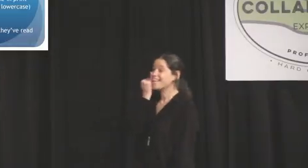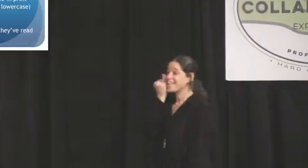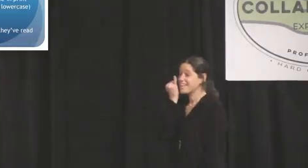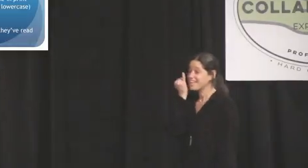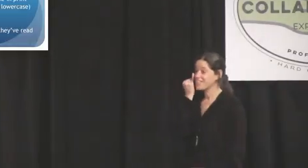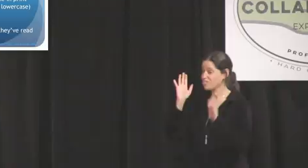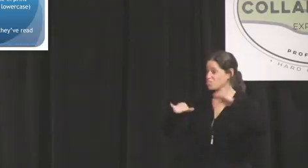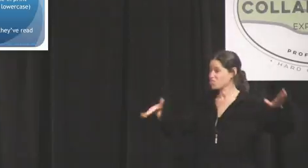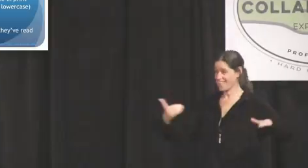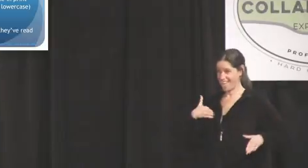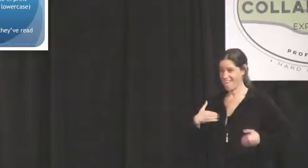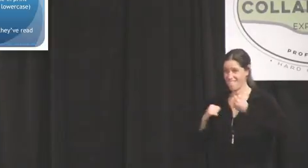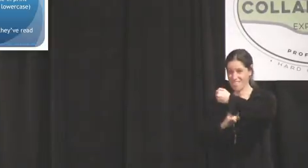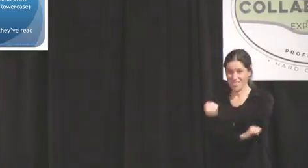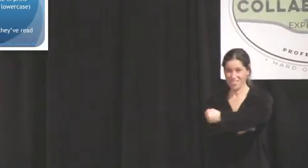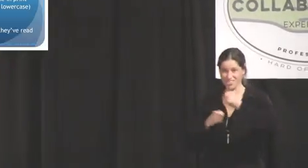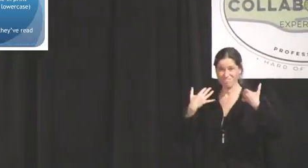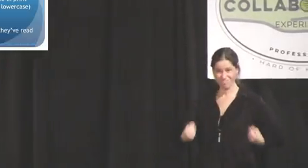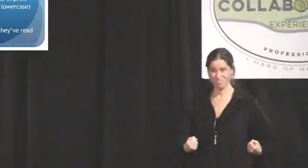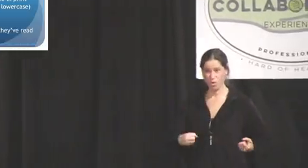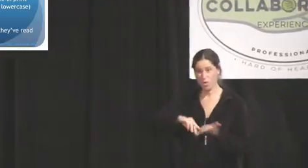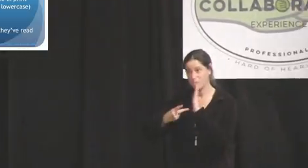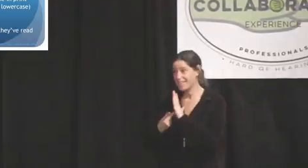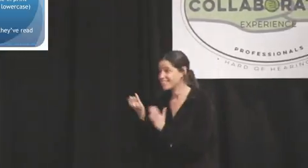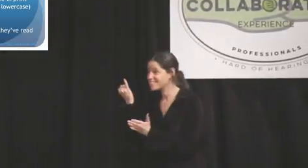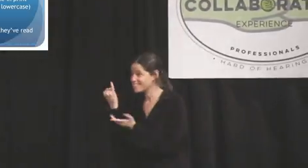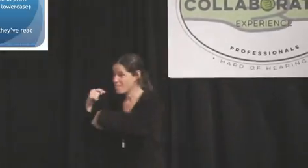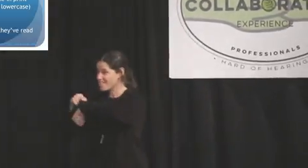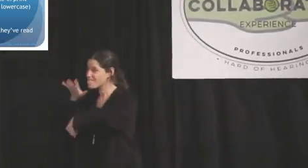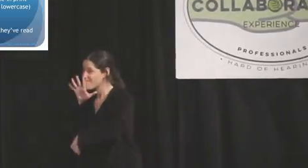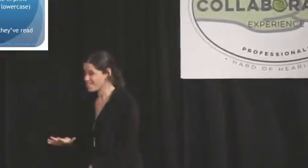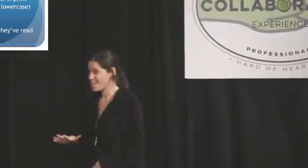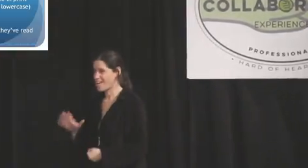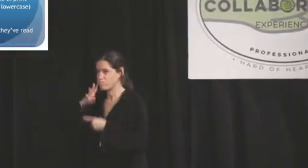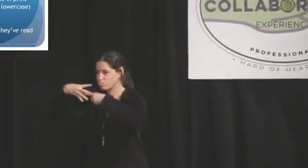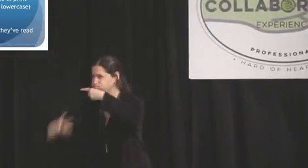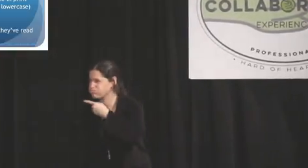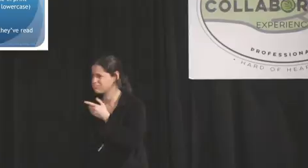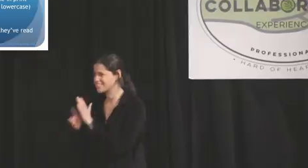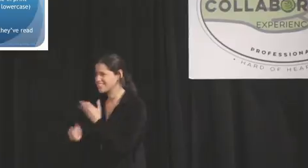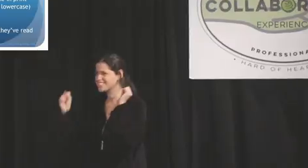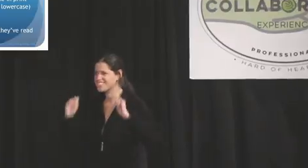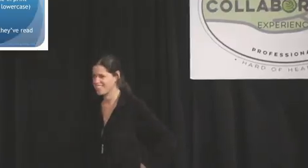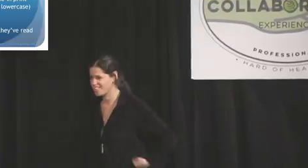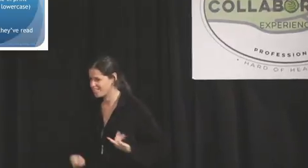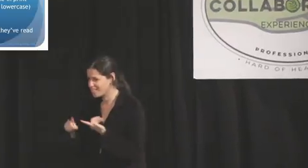and development of the language. Once there's a foundation in place, then by the time they are five,